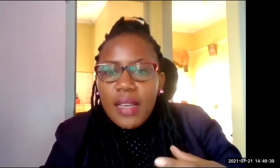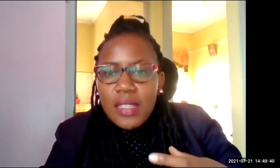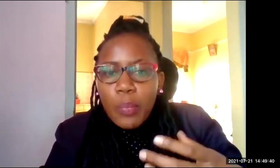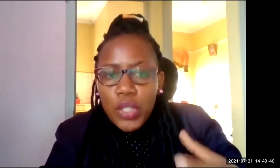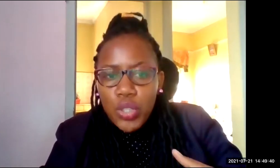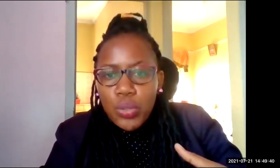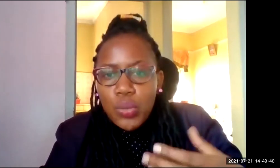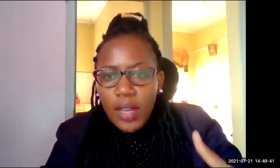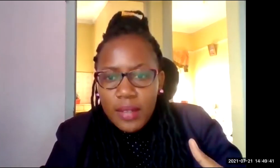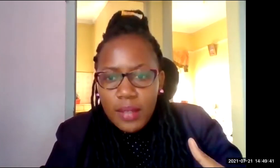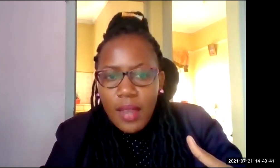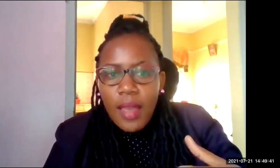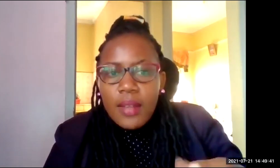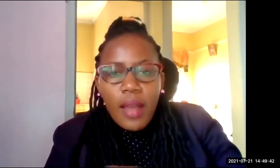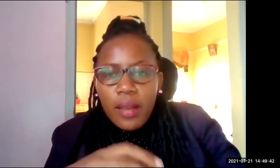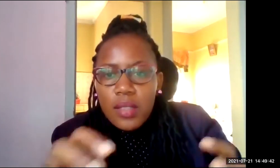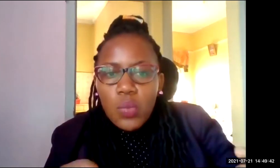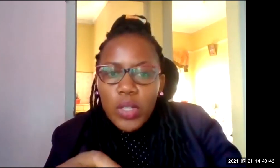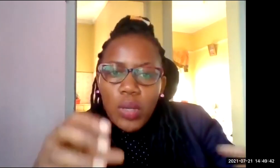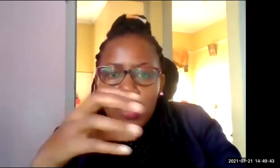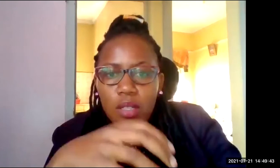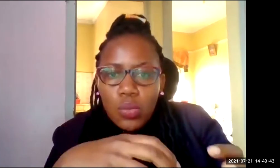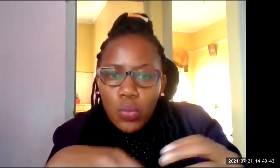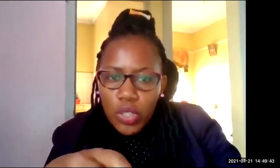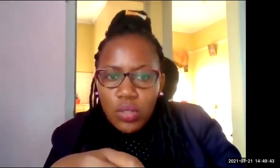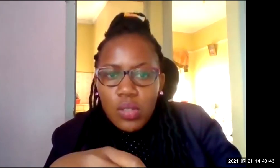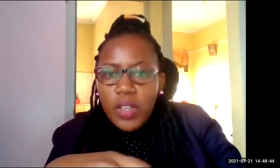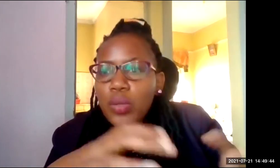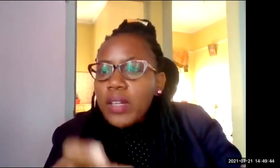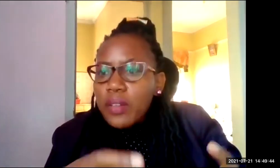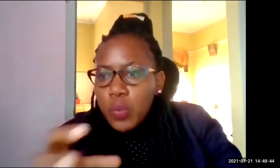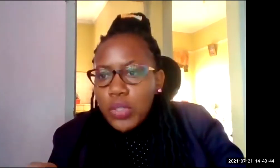think is needed to scale up inclusive education